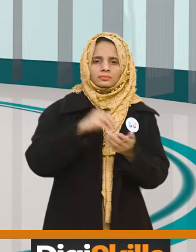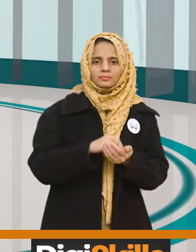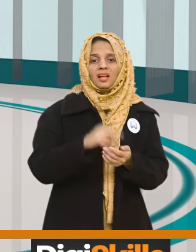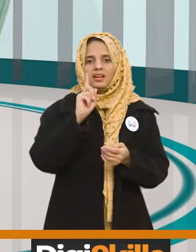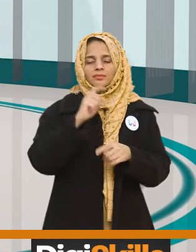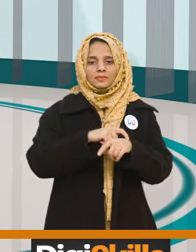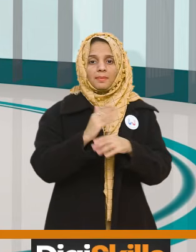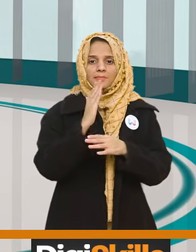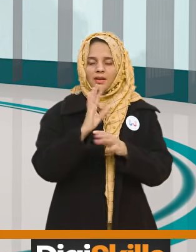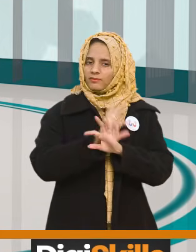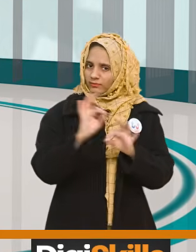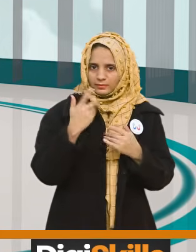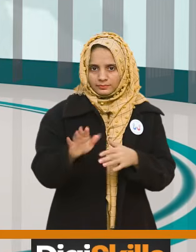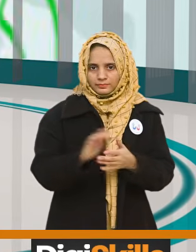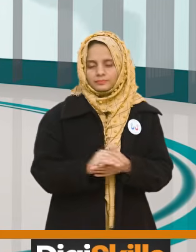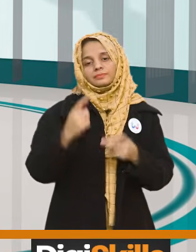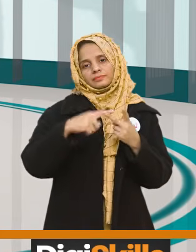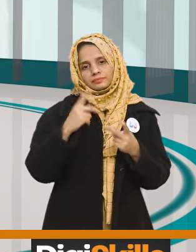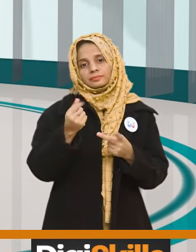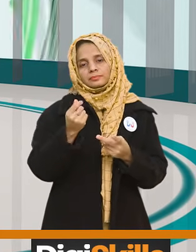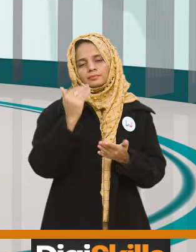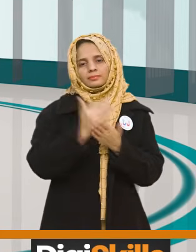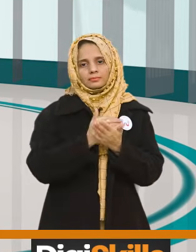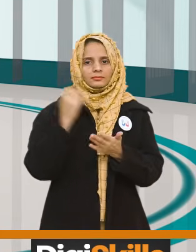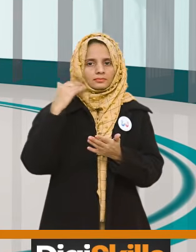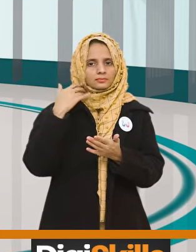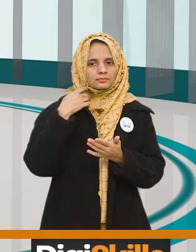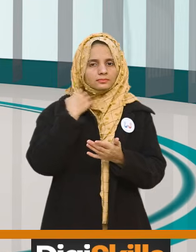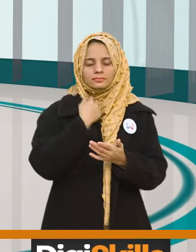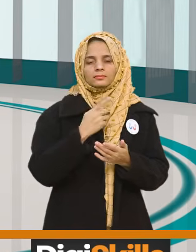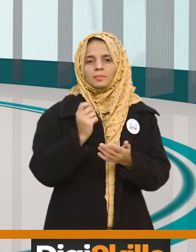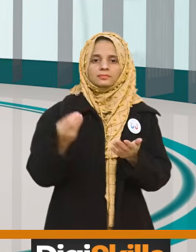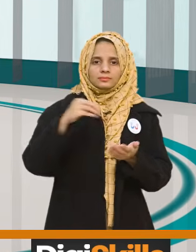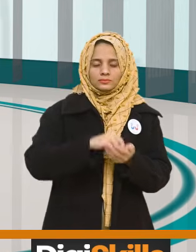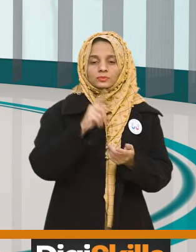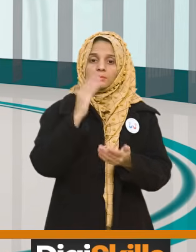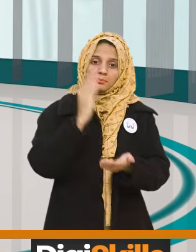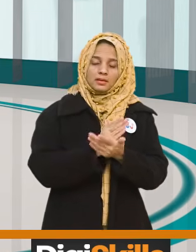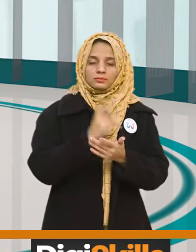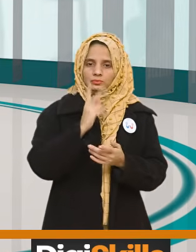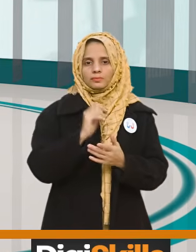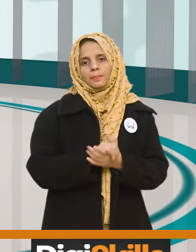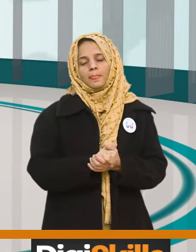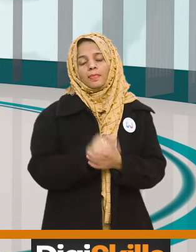One is the “timeline” to finish a project and the second is the “price” for that project to complete it.